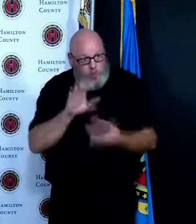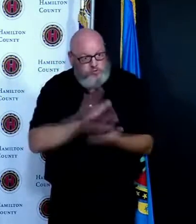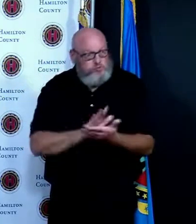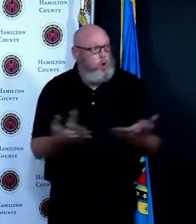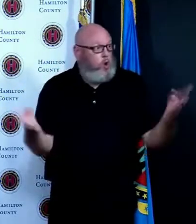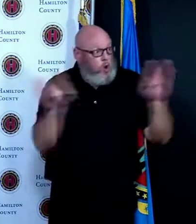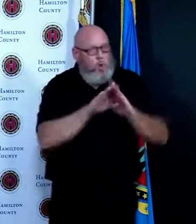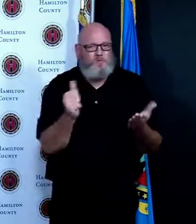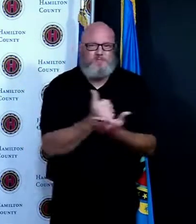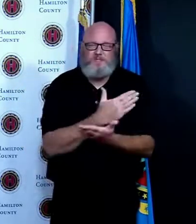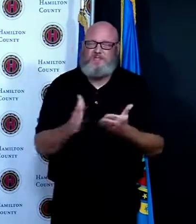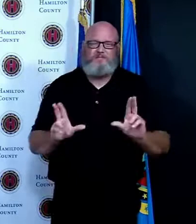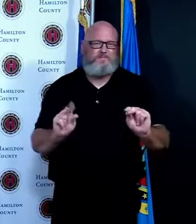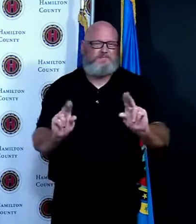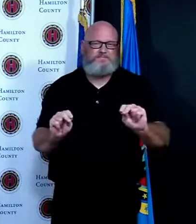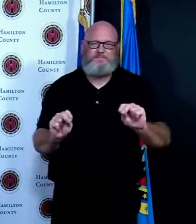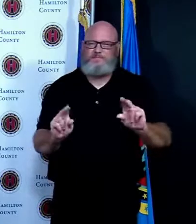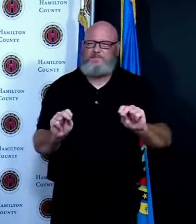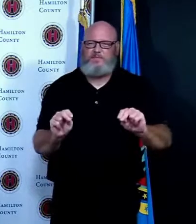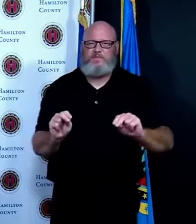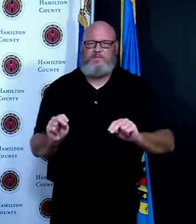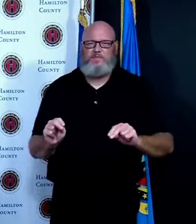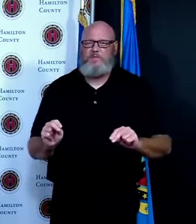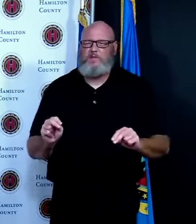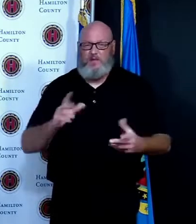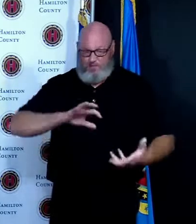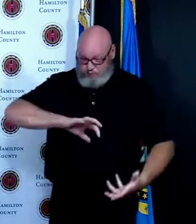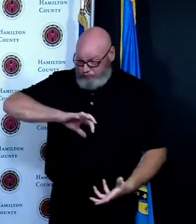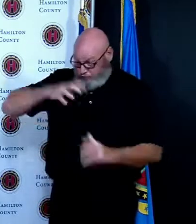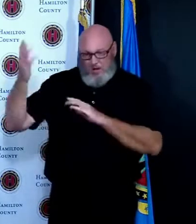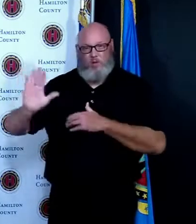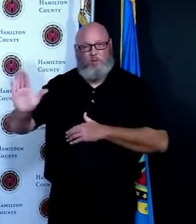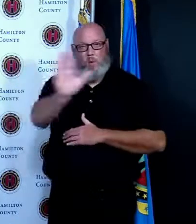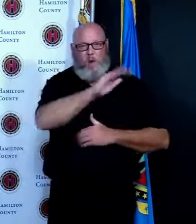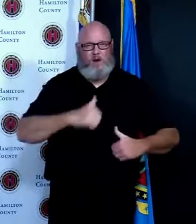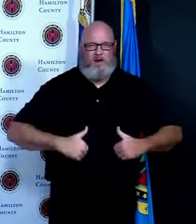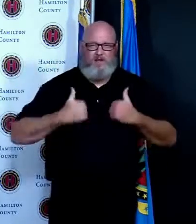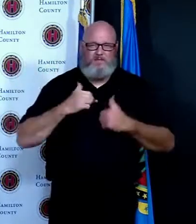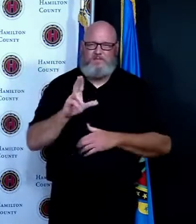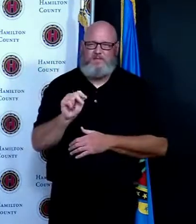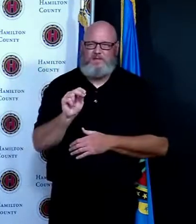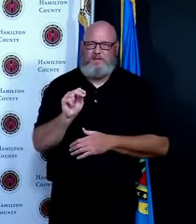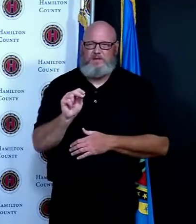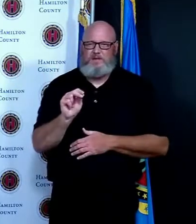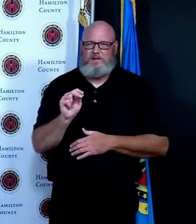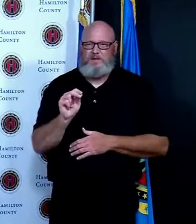us would like to avoid that but the way to avoid that is to wear a mask and to avoid these settings